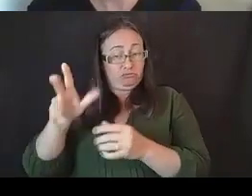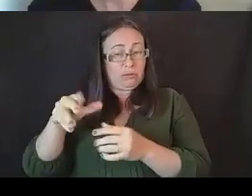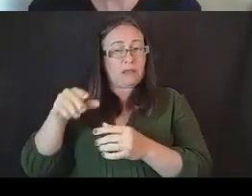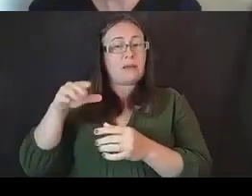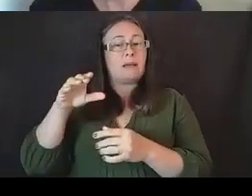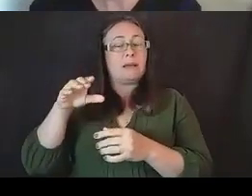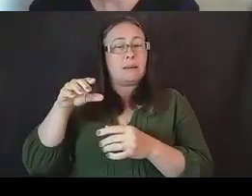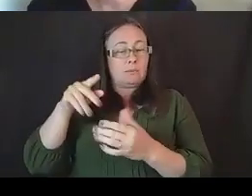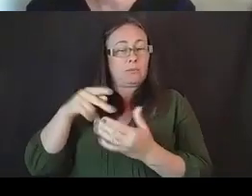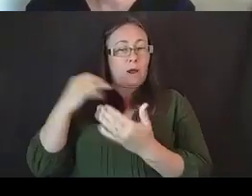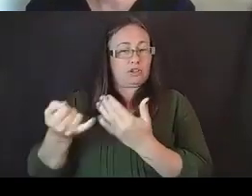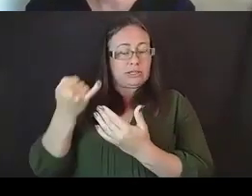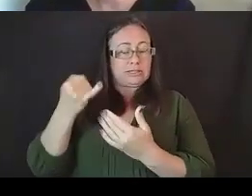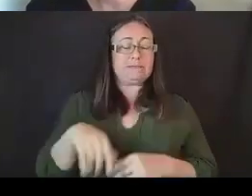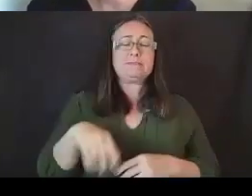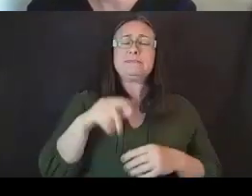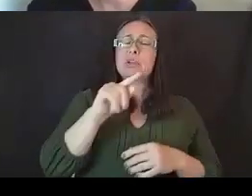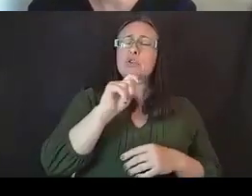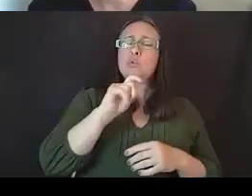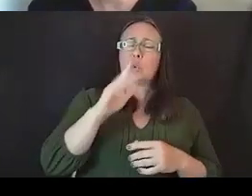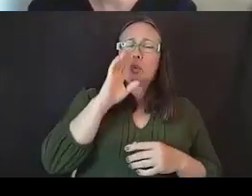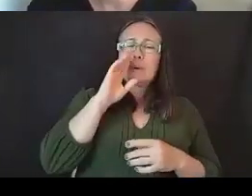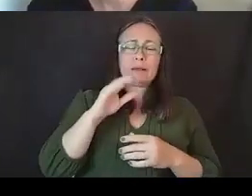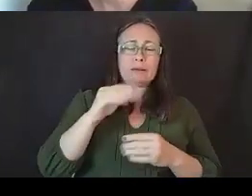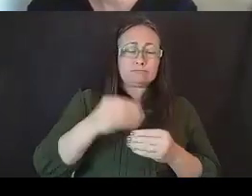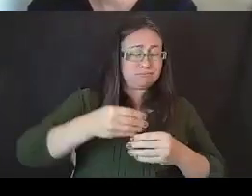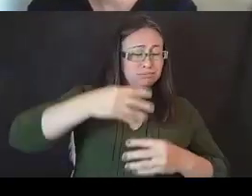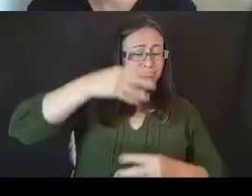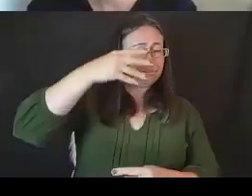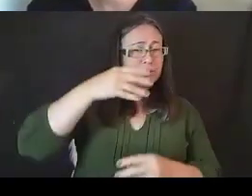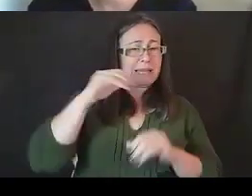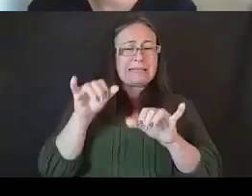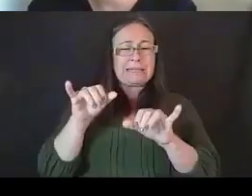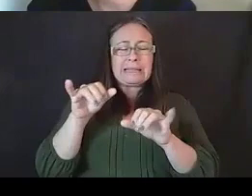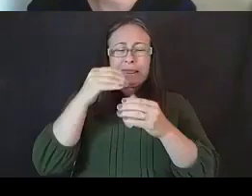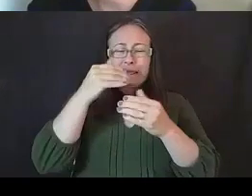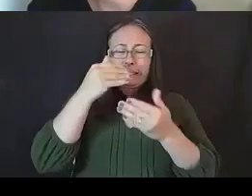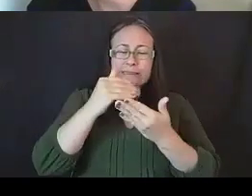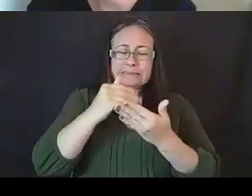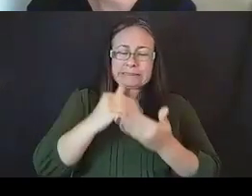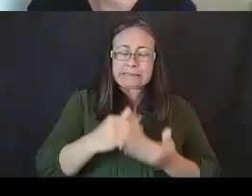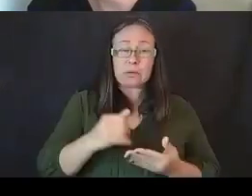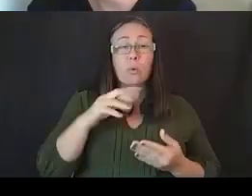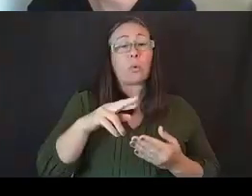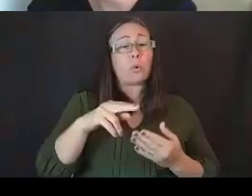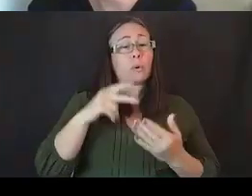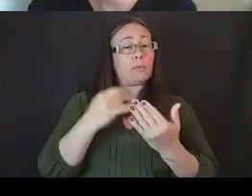The tool will return a list of those similar projects or a list of program officials associated with those projects.